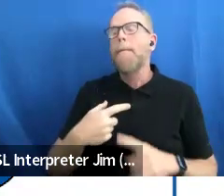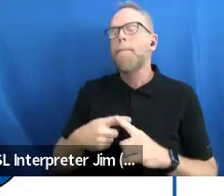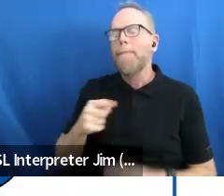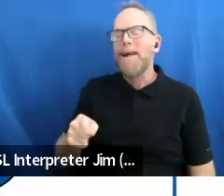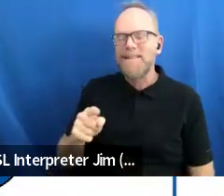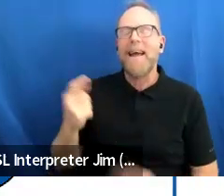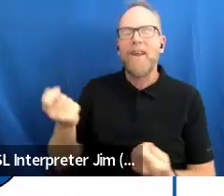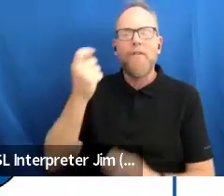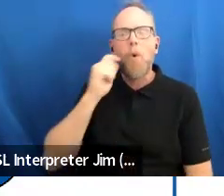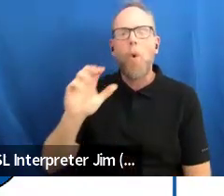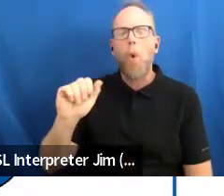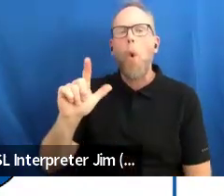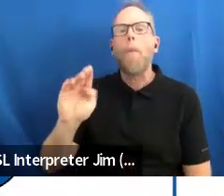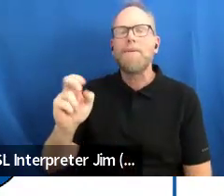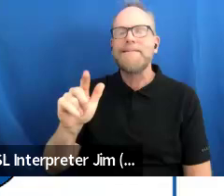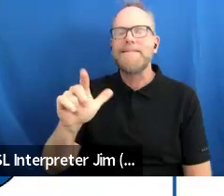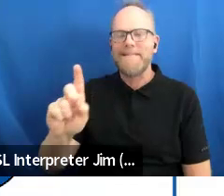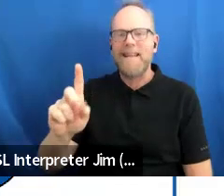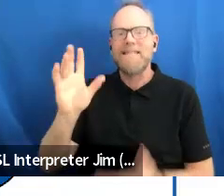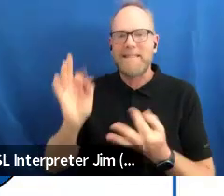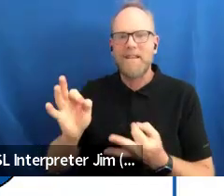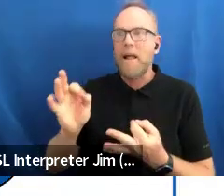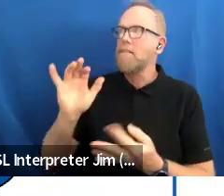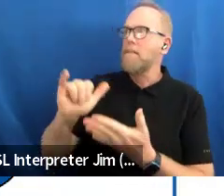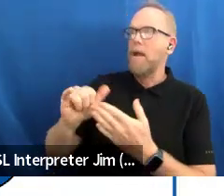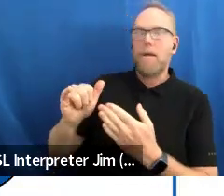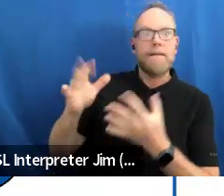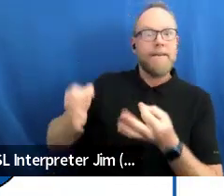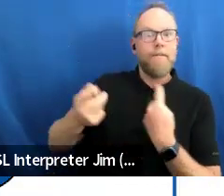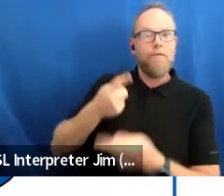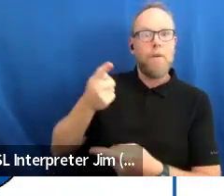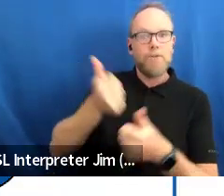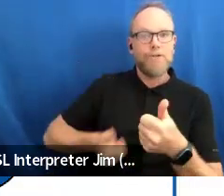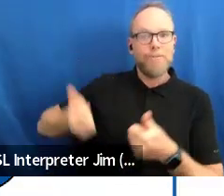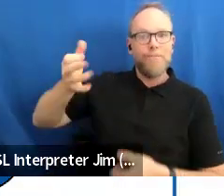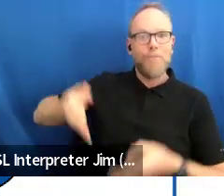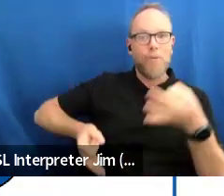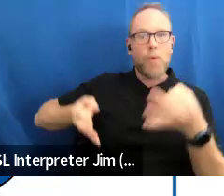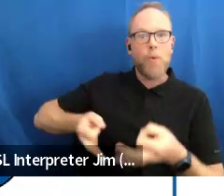which was a decision by the U.S. Supreme Court that said it was against Georgia specifically,